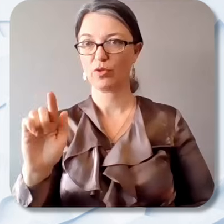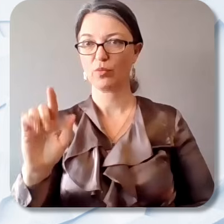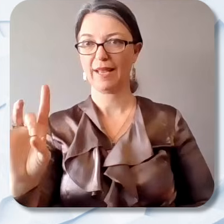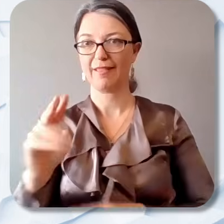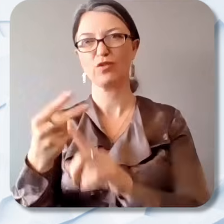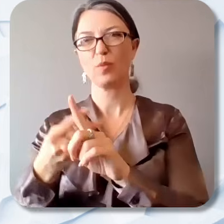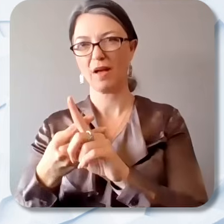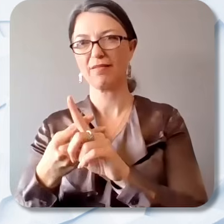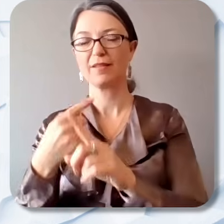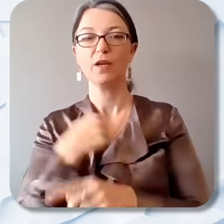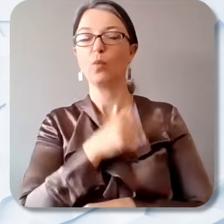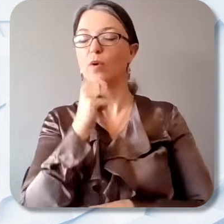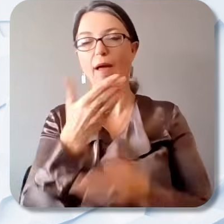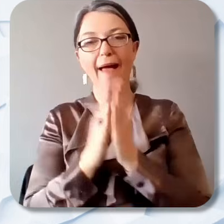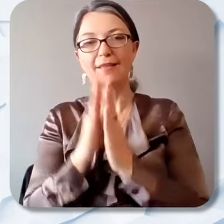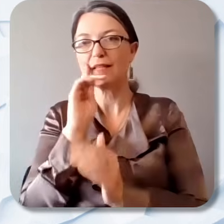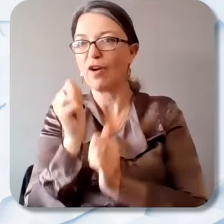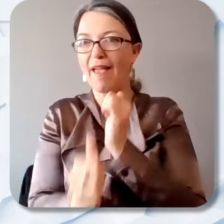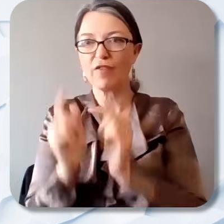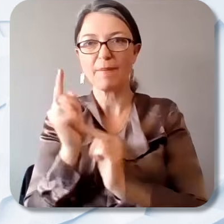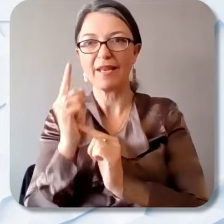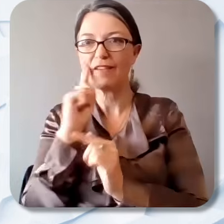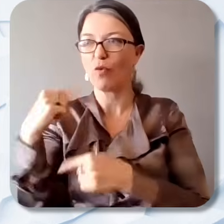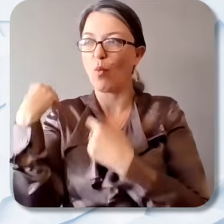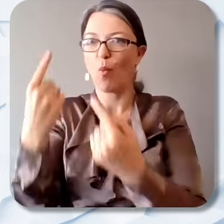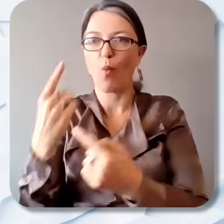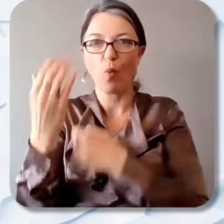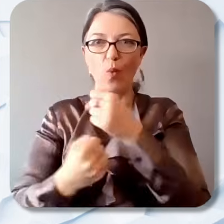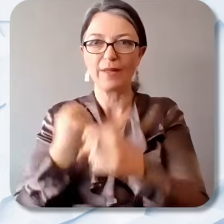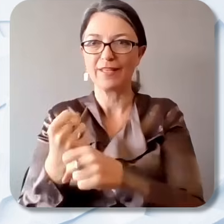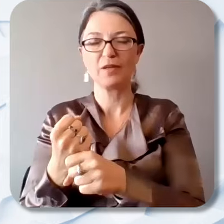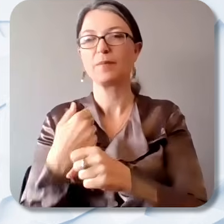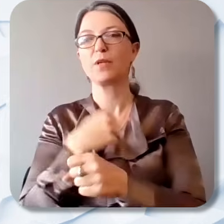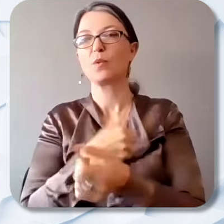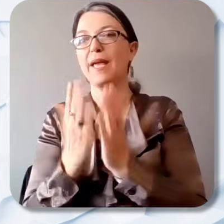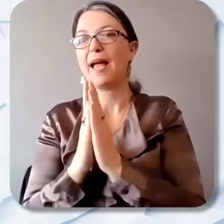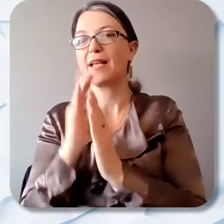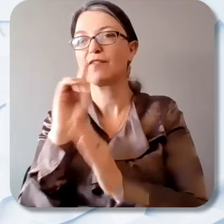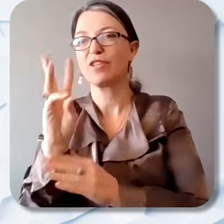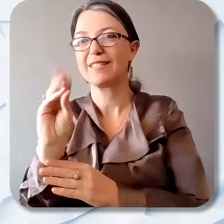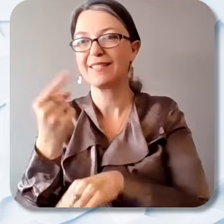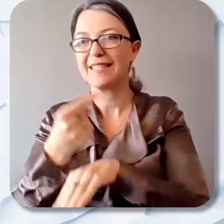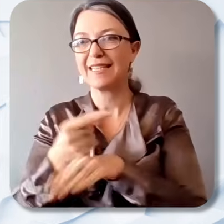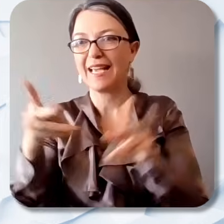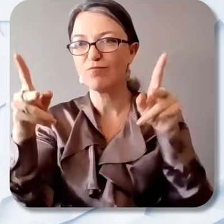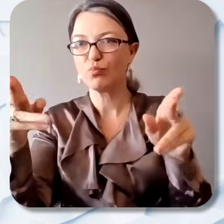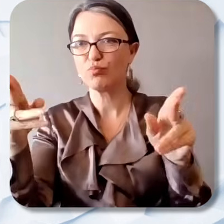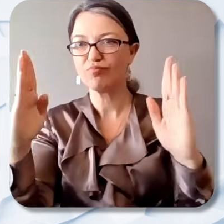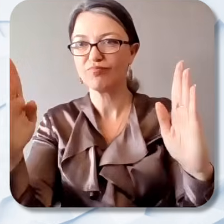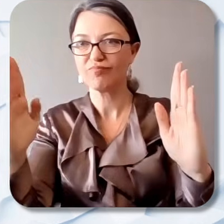So we're not asking for every minute for the whole year we're asking for those that 60 day period.